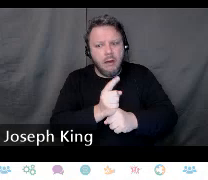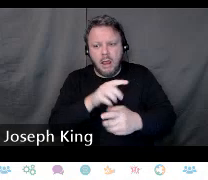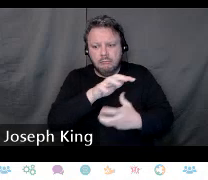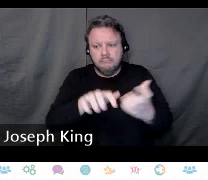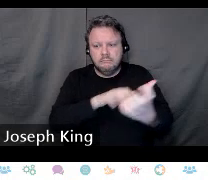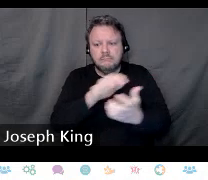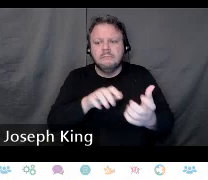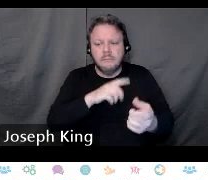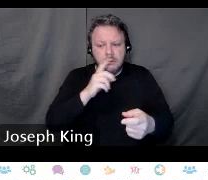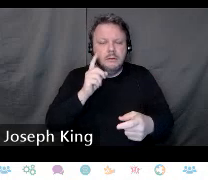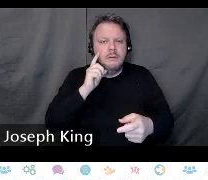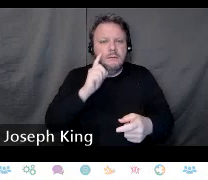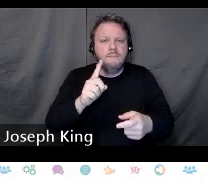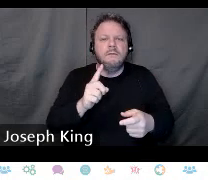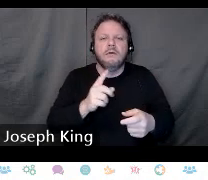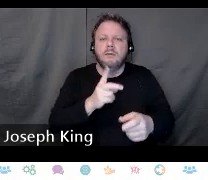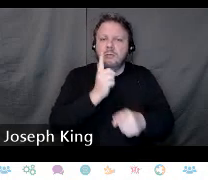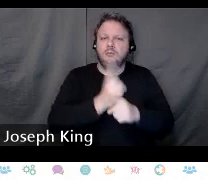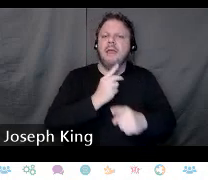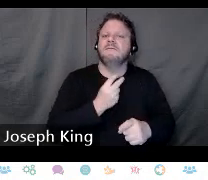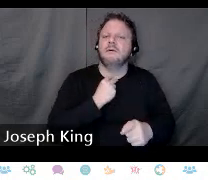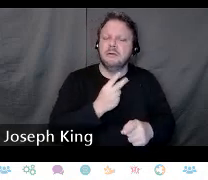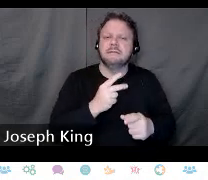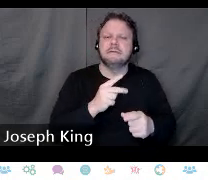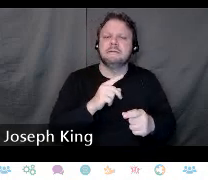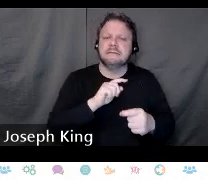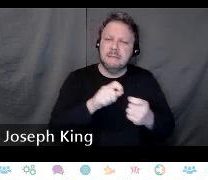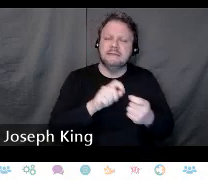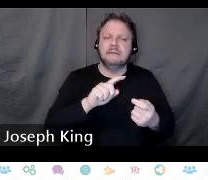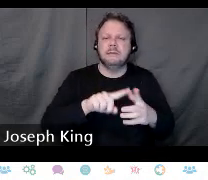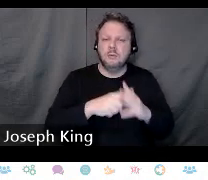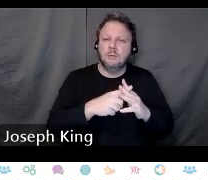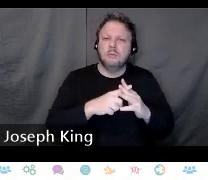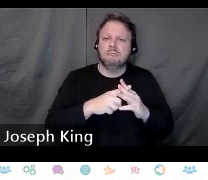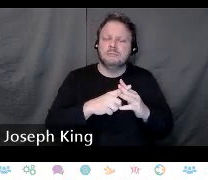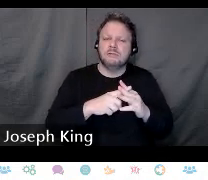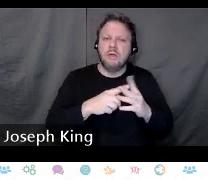especially as they start to build momentum and shared ownership.